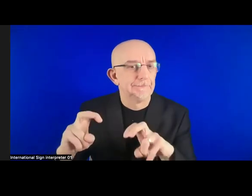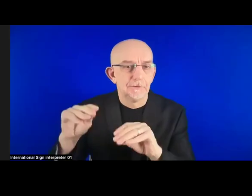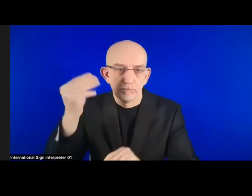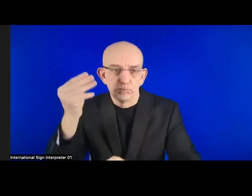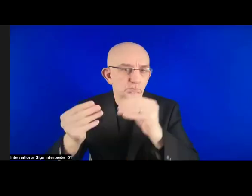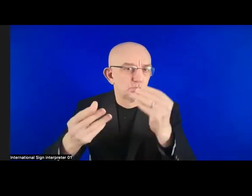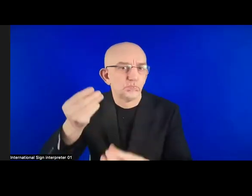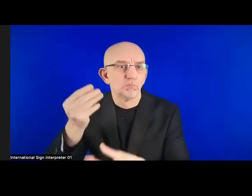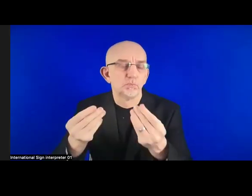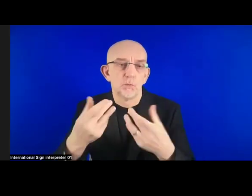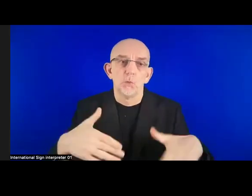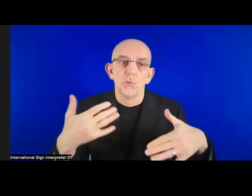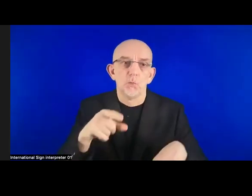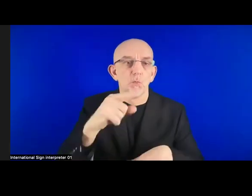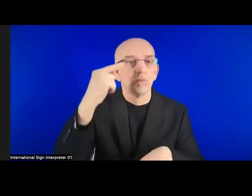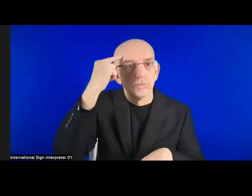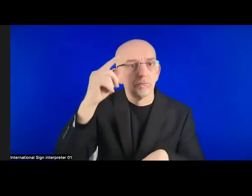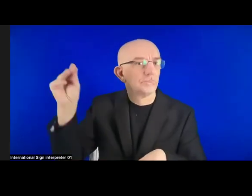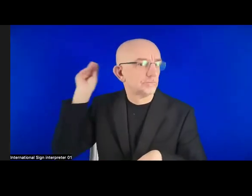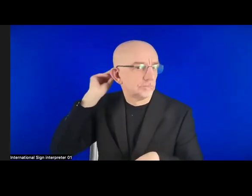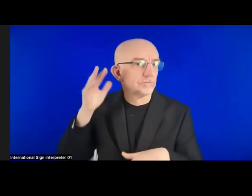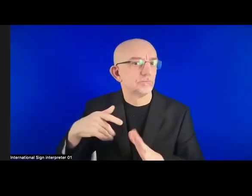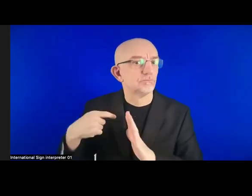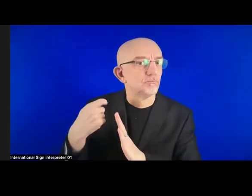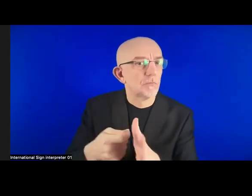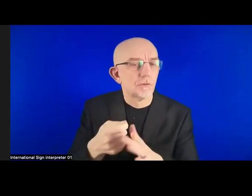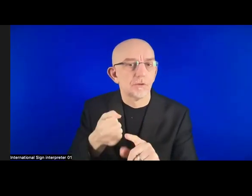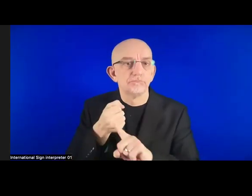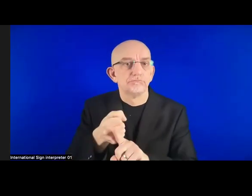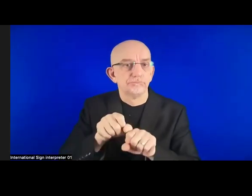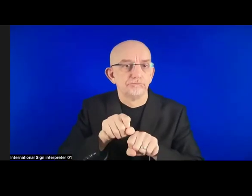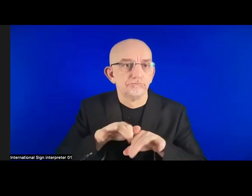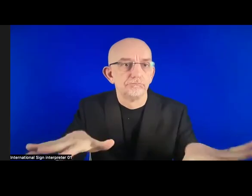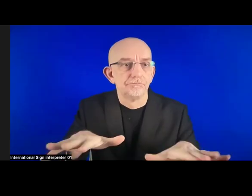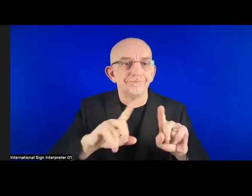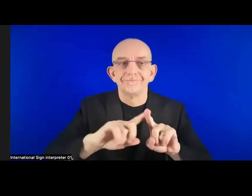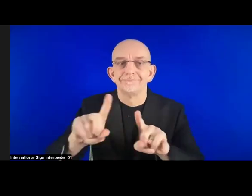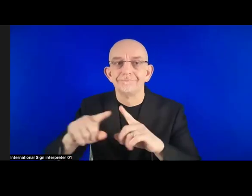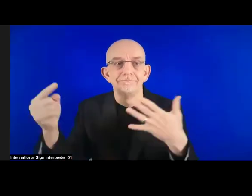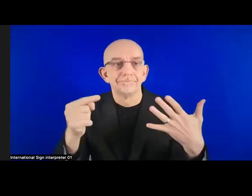inclusion of disabled people, of course. But also the scientific impact and the